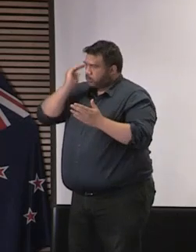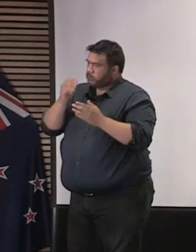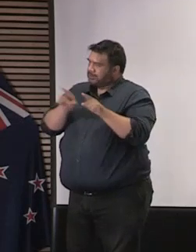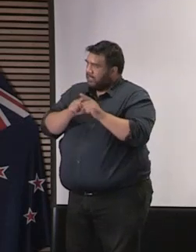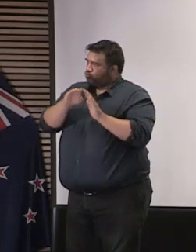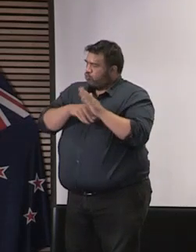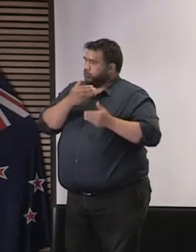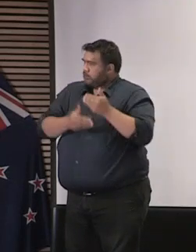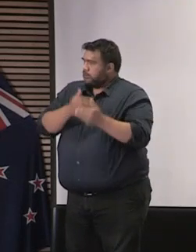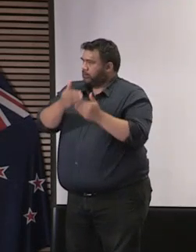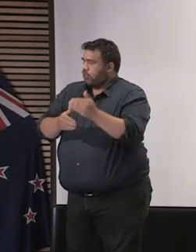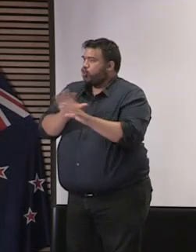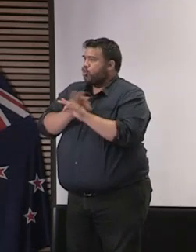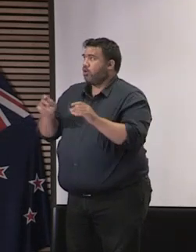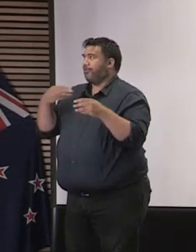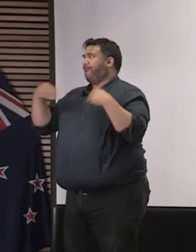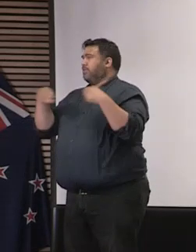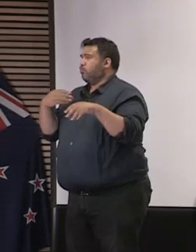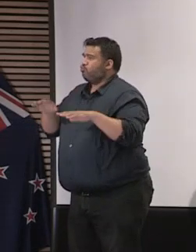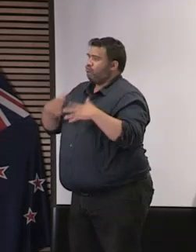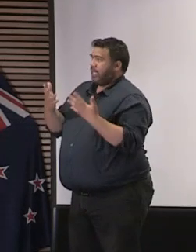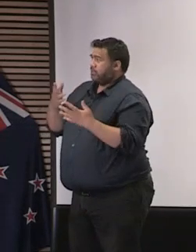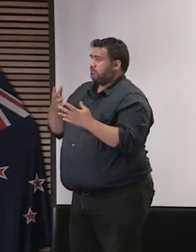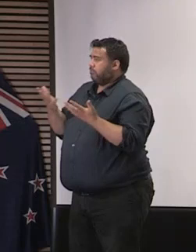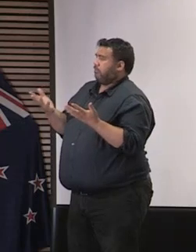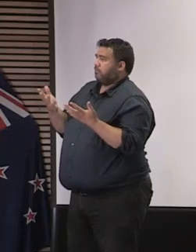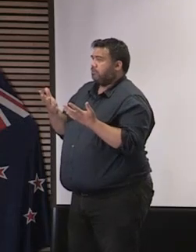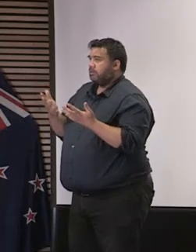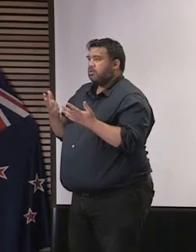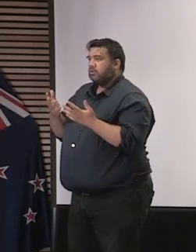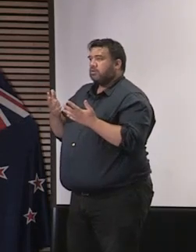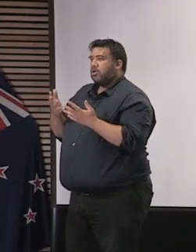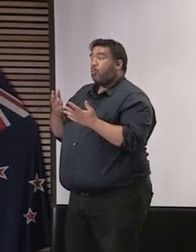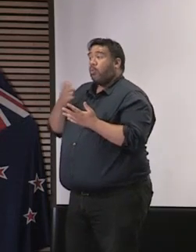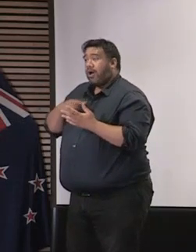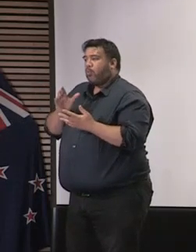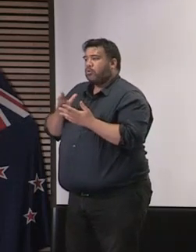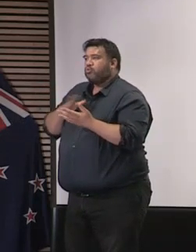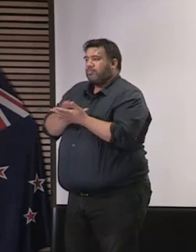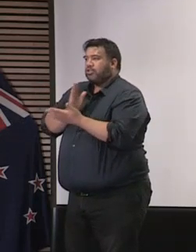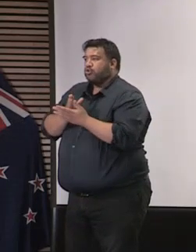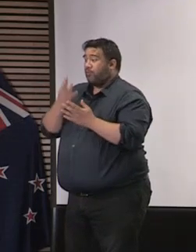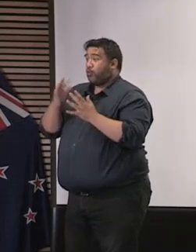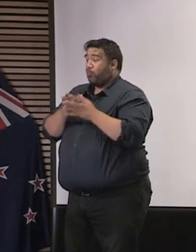the opposite is true. We're doing well, so we should really dull down on the